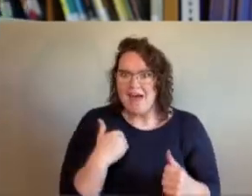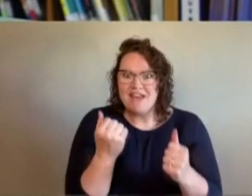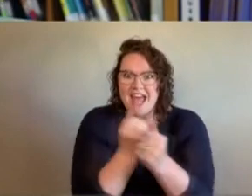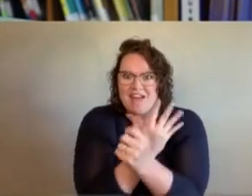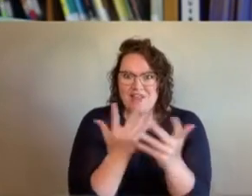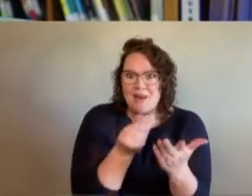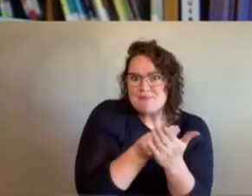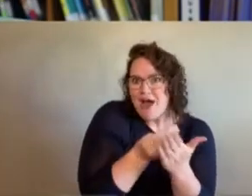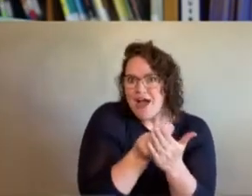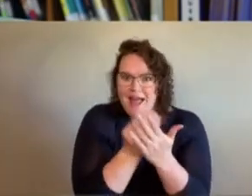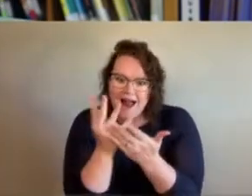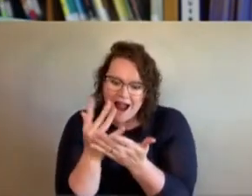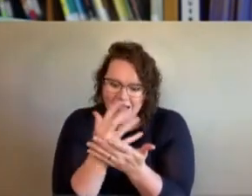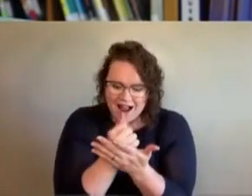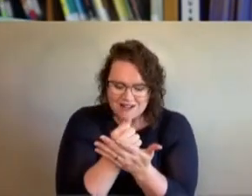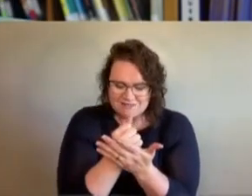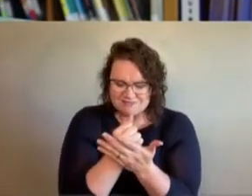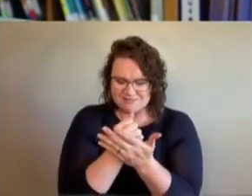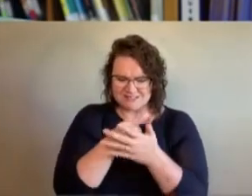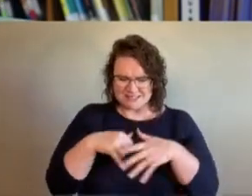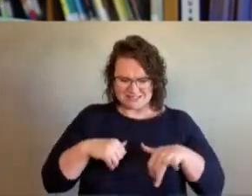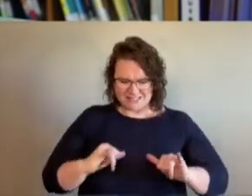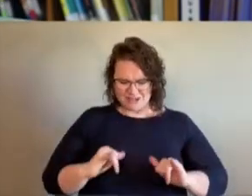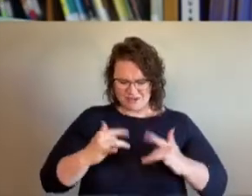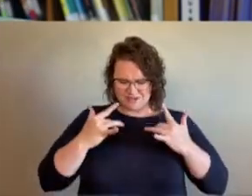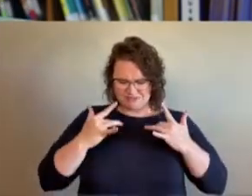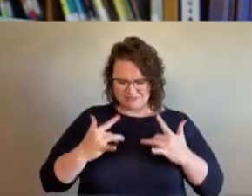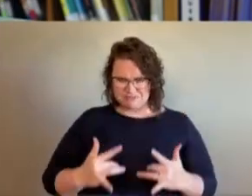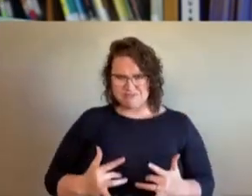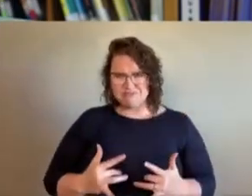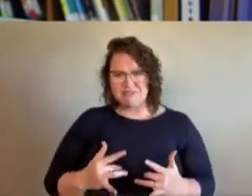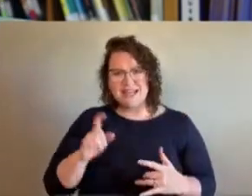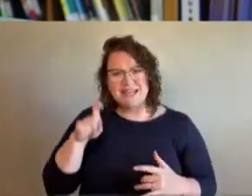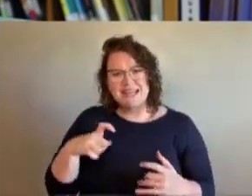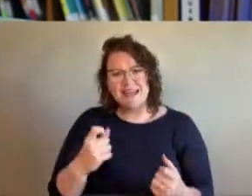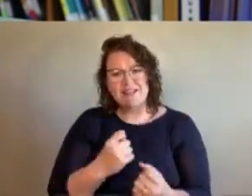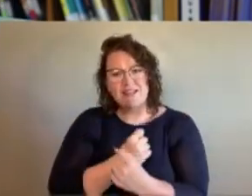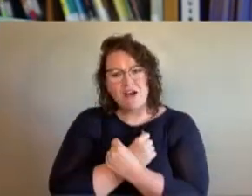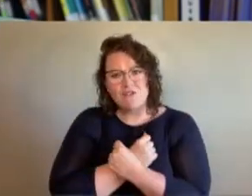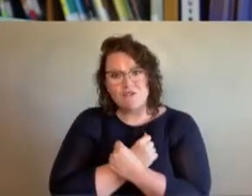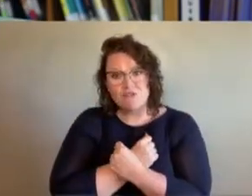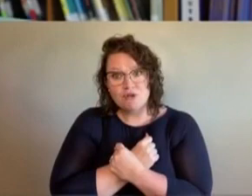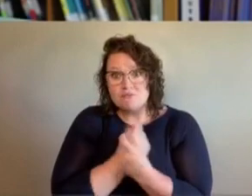nothing inside, no love, no laughter, only pride. Even though Jackie has everything he could ever want,